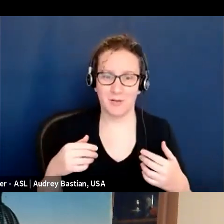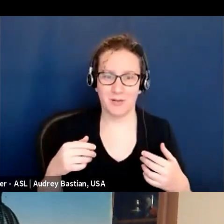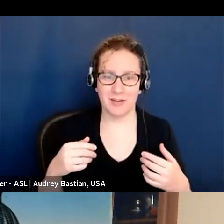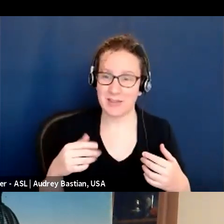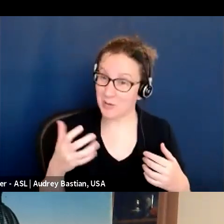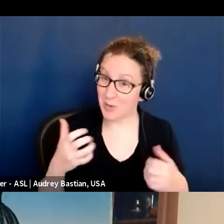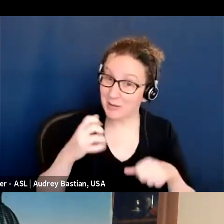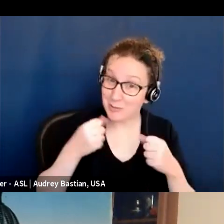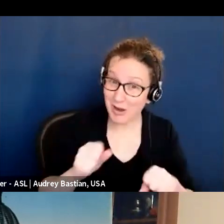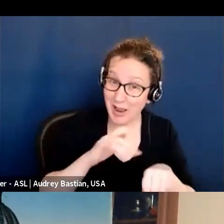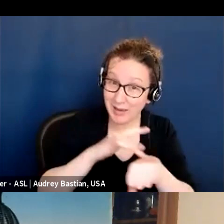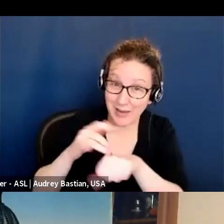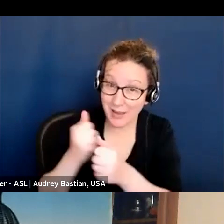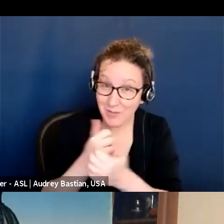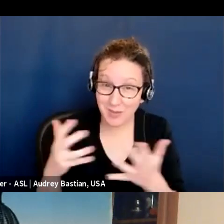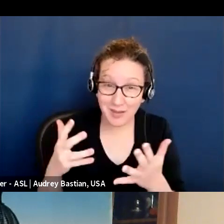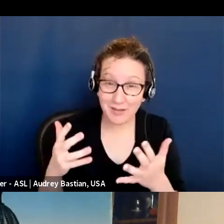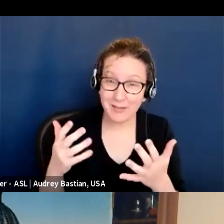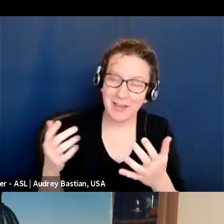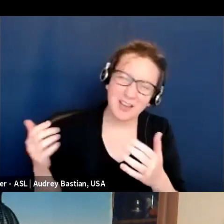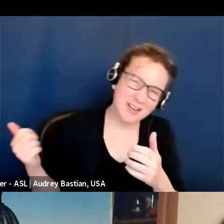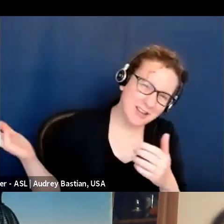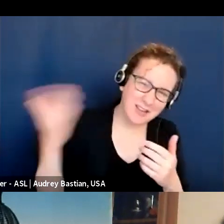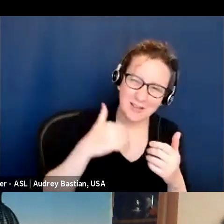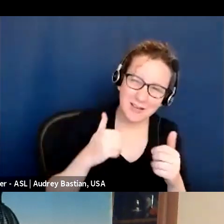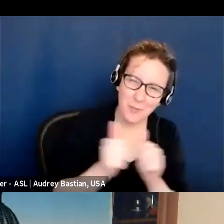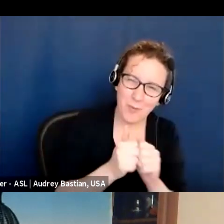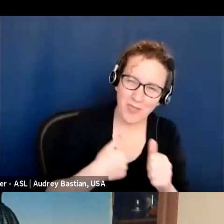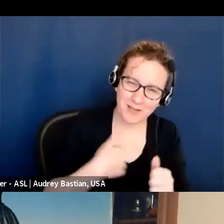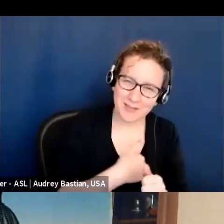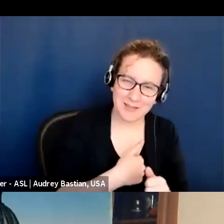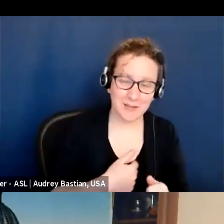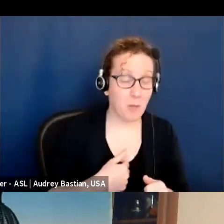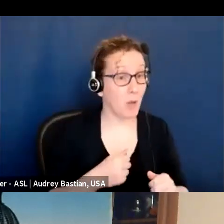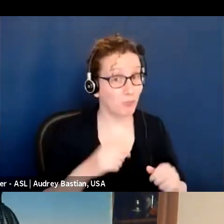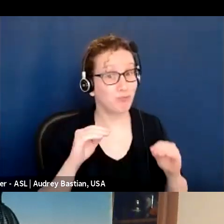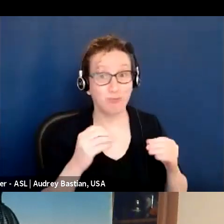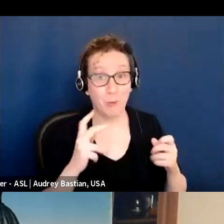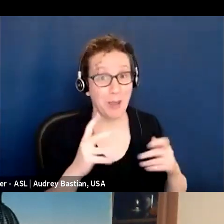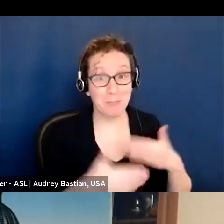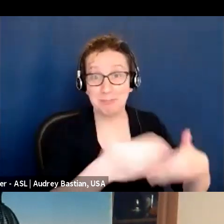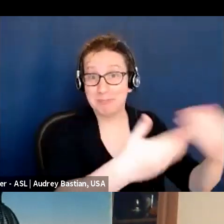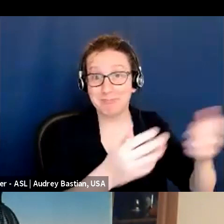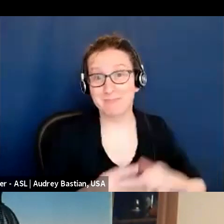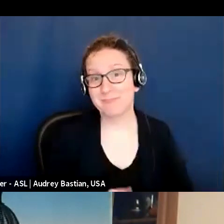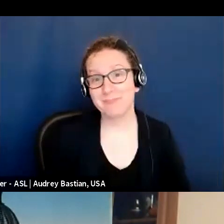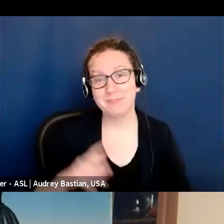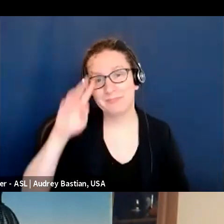try everything, just come with us. Yeah. >> JUSTIN HARFORD: That's great. Yeah. A